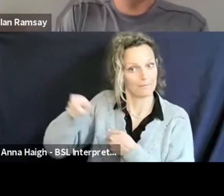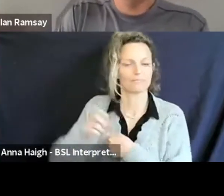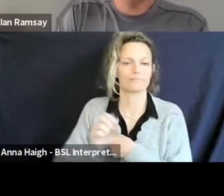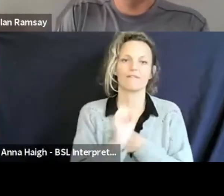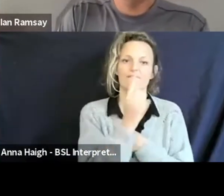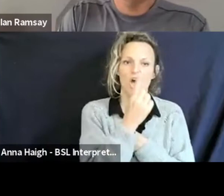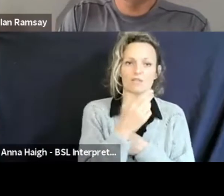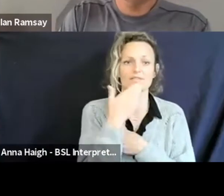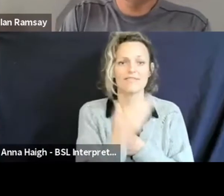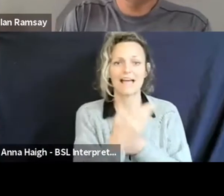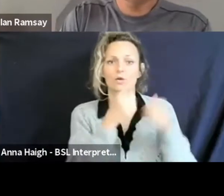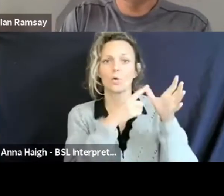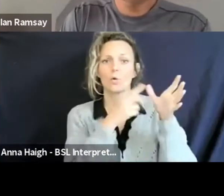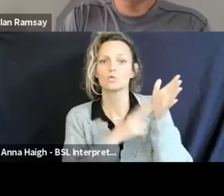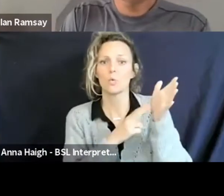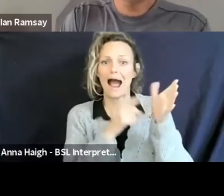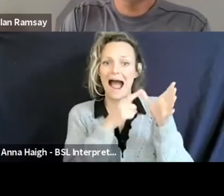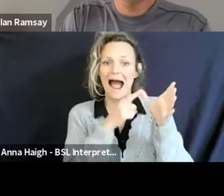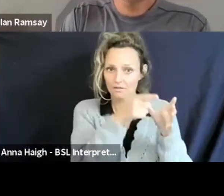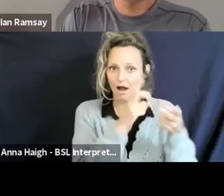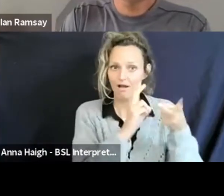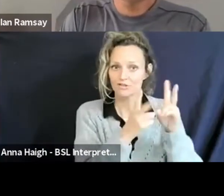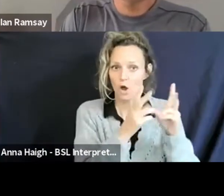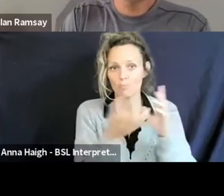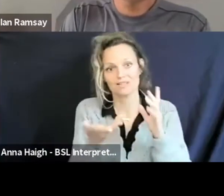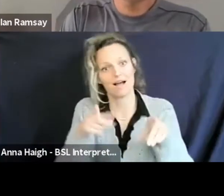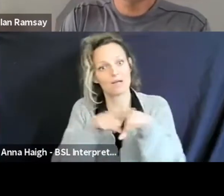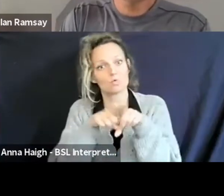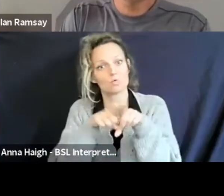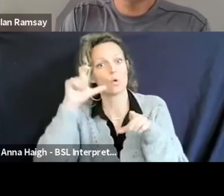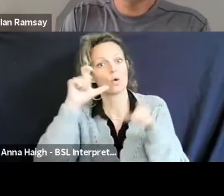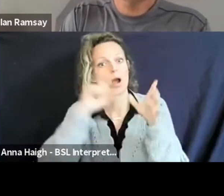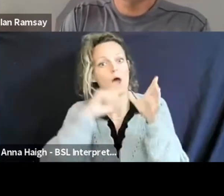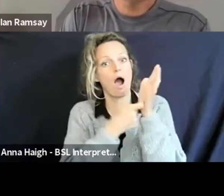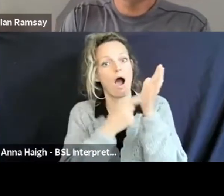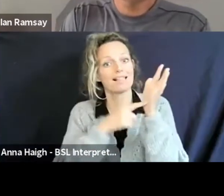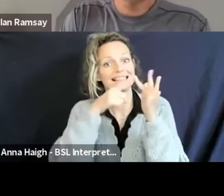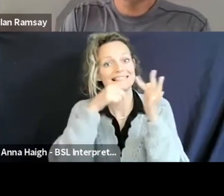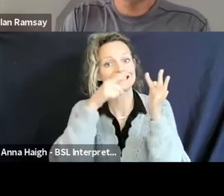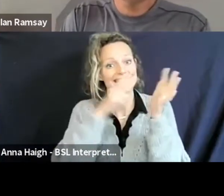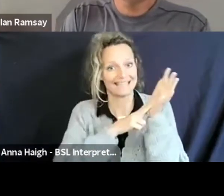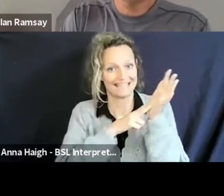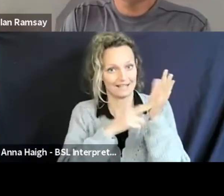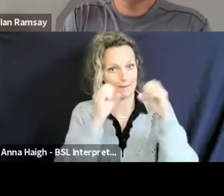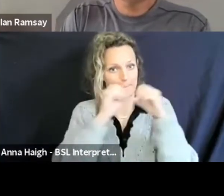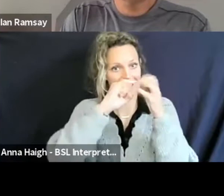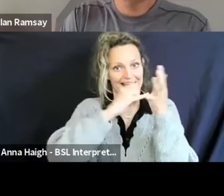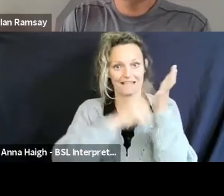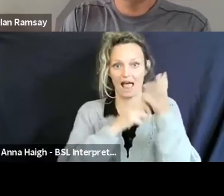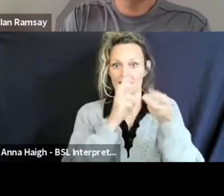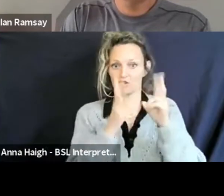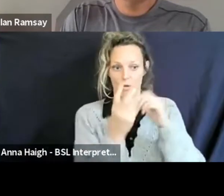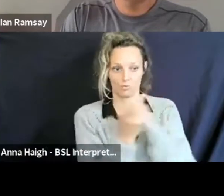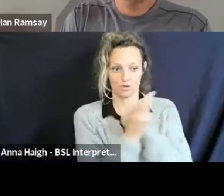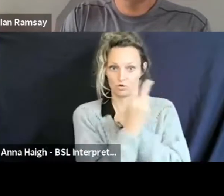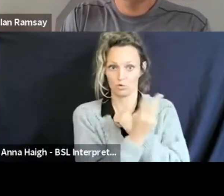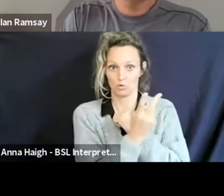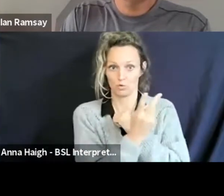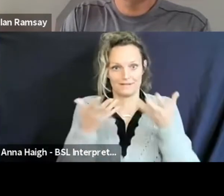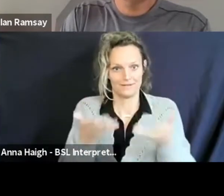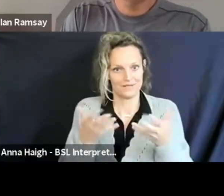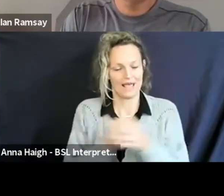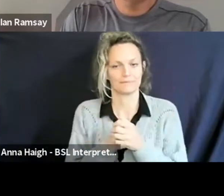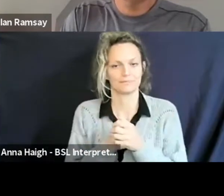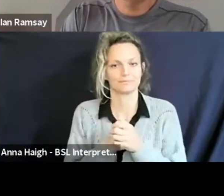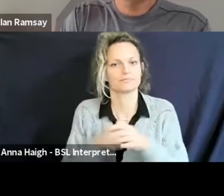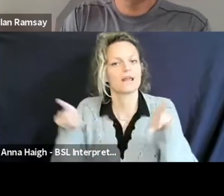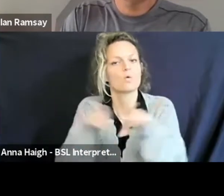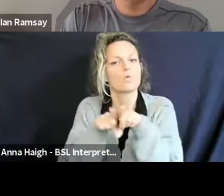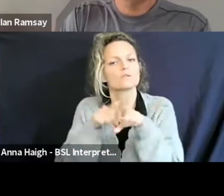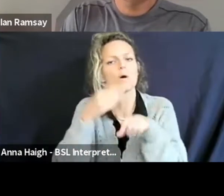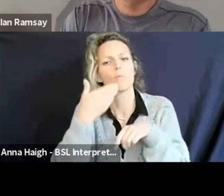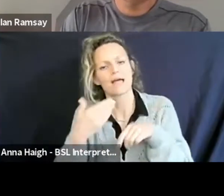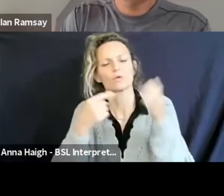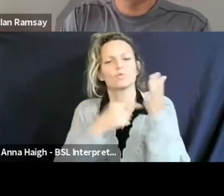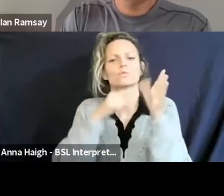But before we get started, I just wanted to introduce a few people to you.